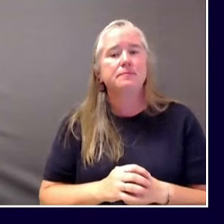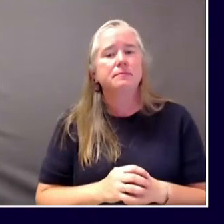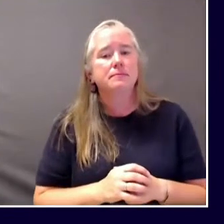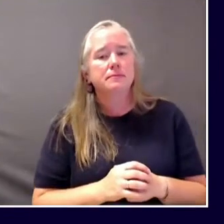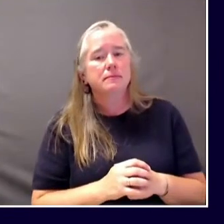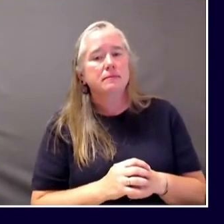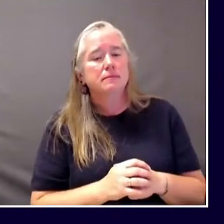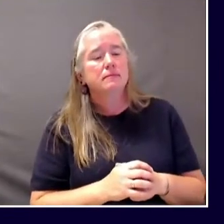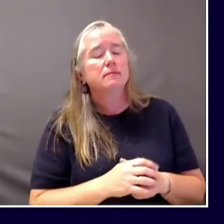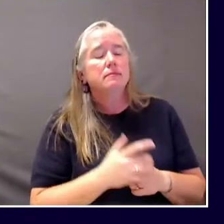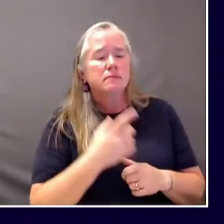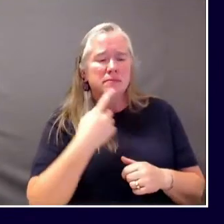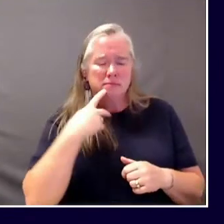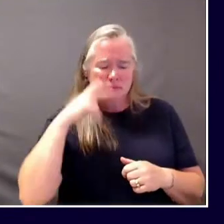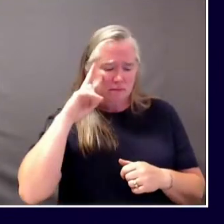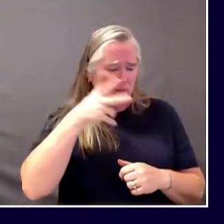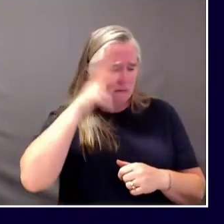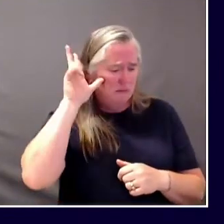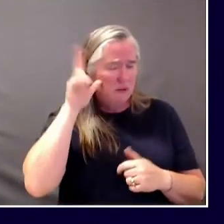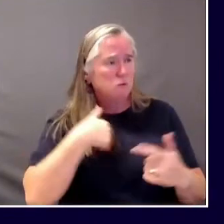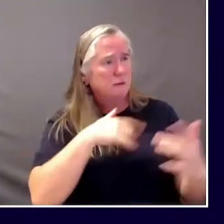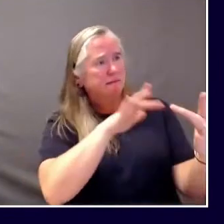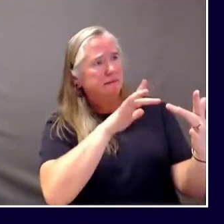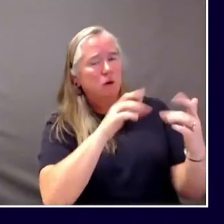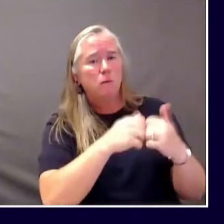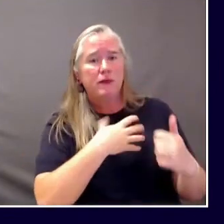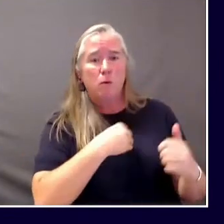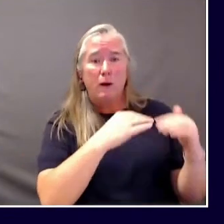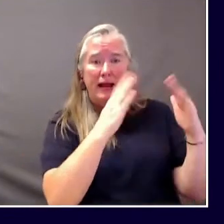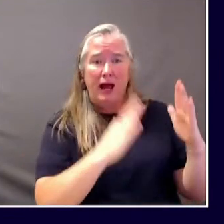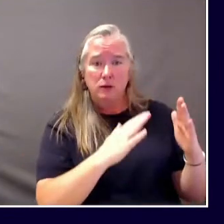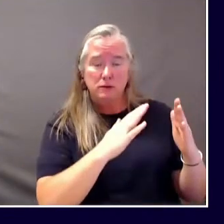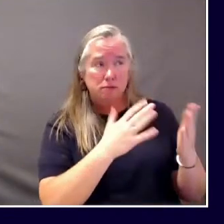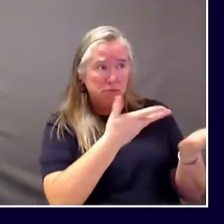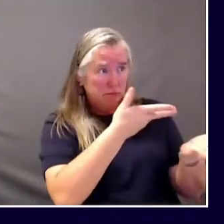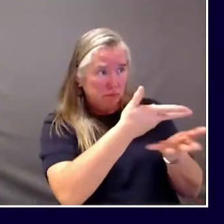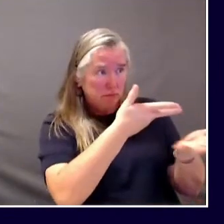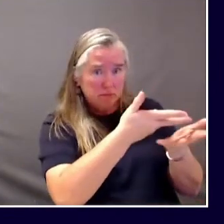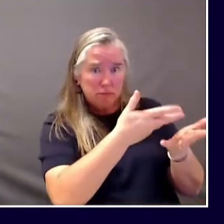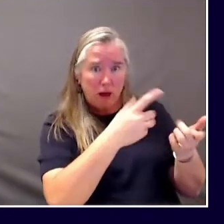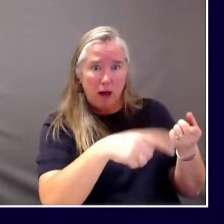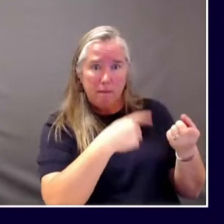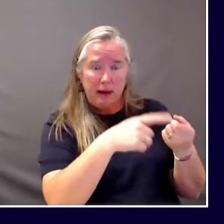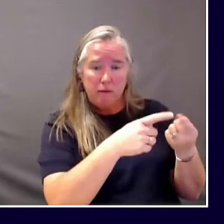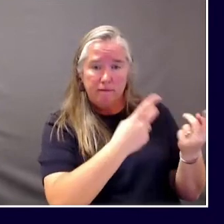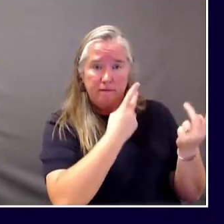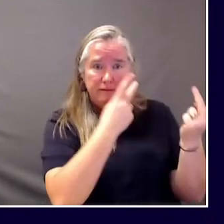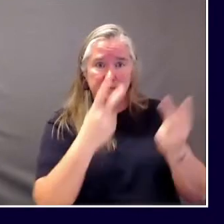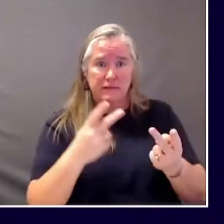to the White House to see if